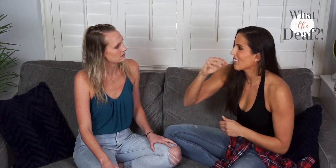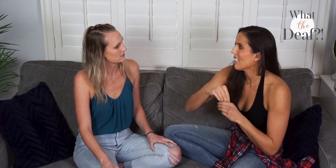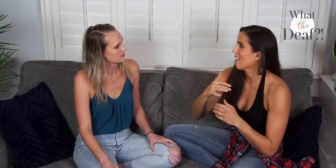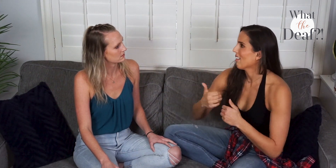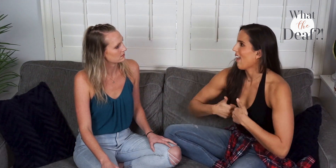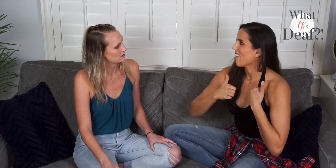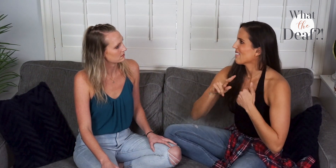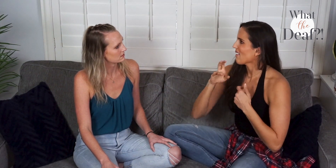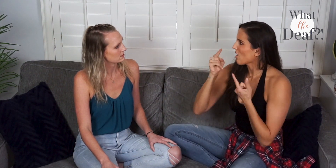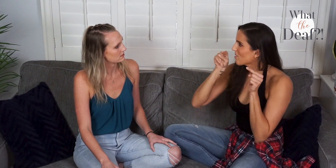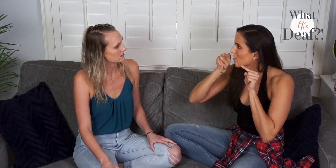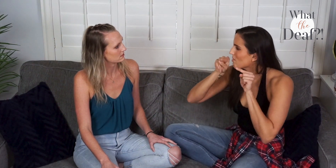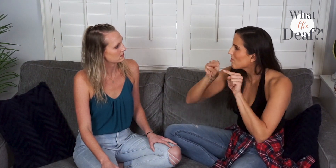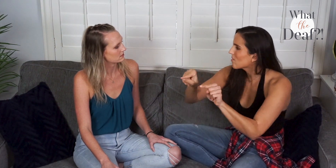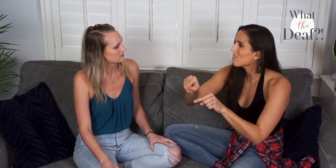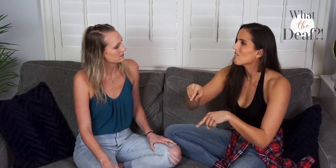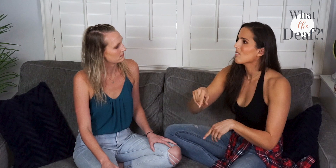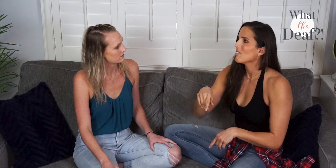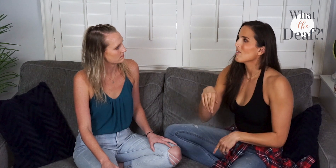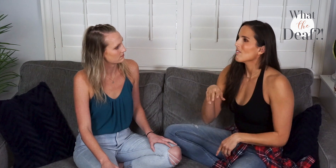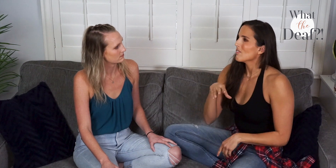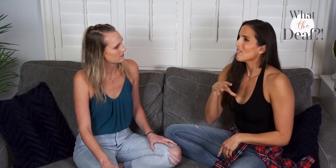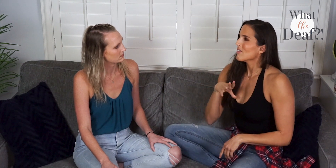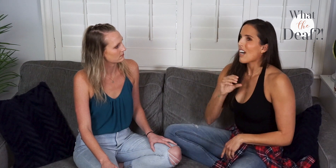and his philosophies life are very parallel.